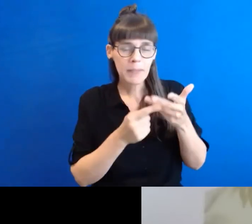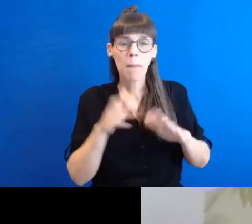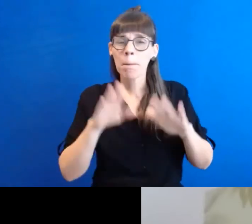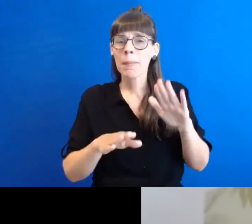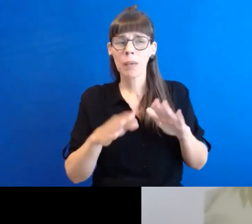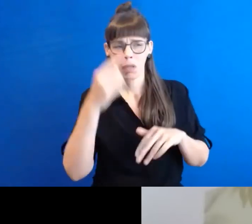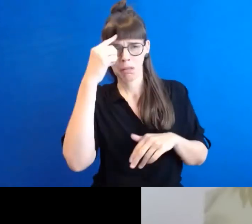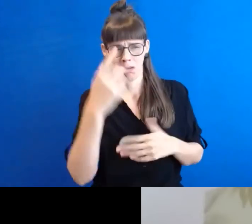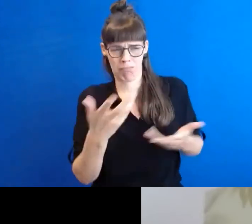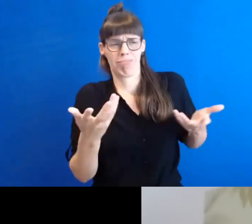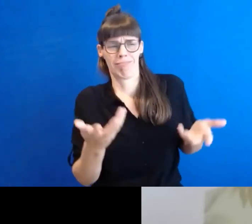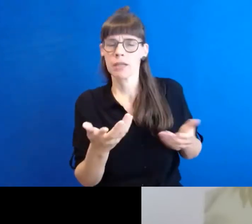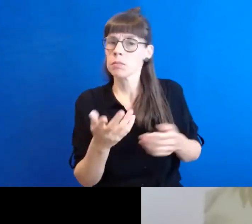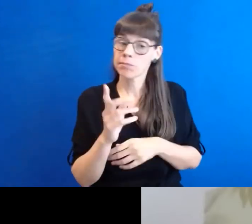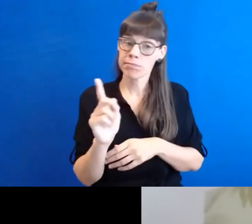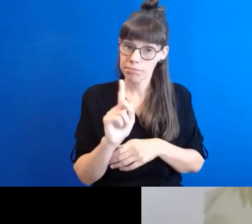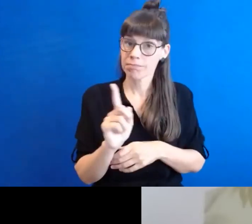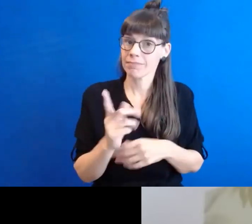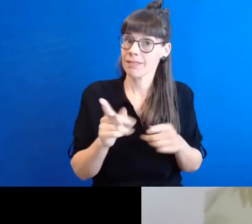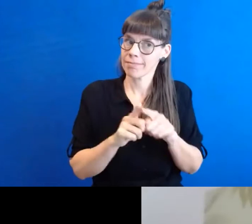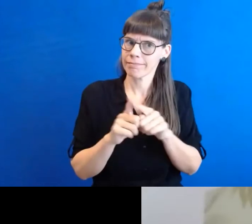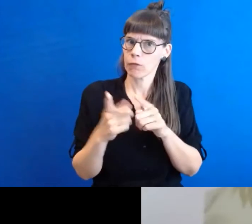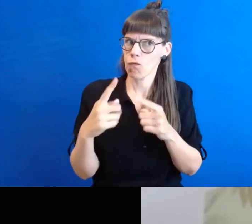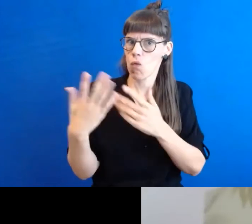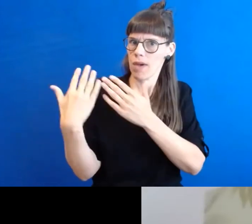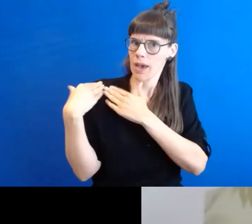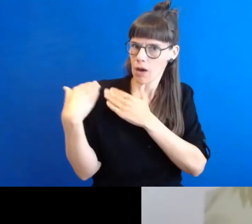I would like to share some figures, even if they are small, even if